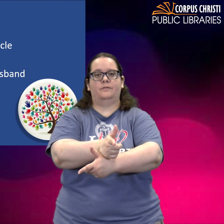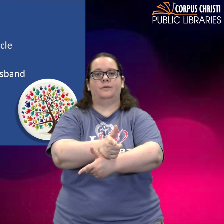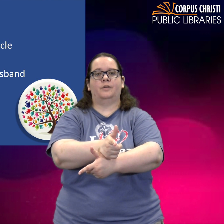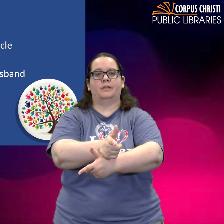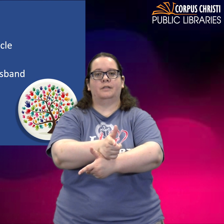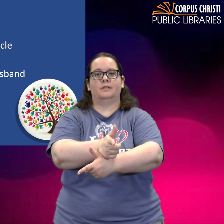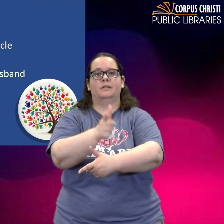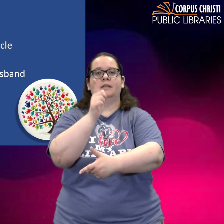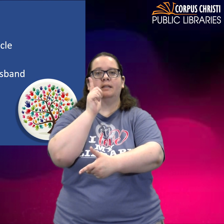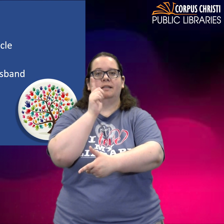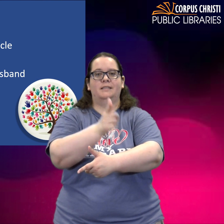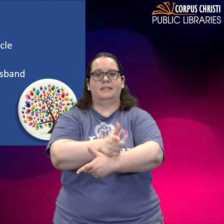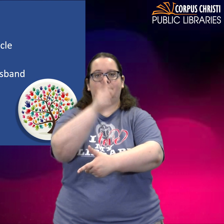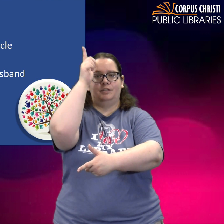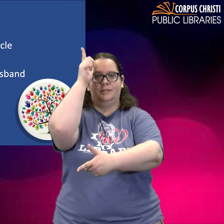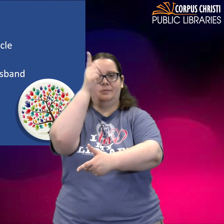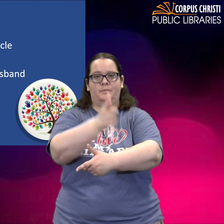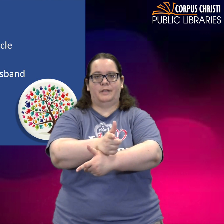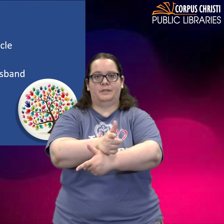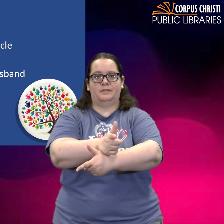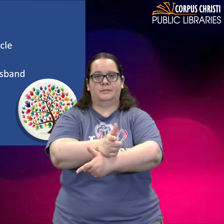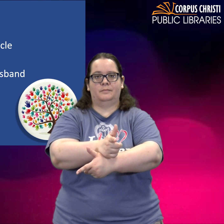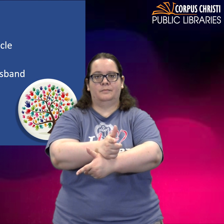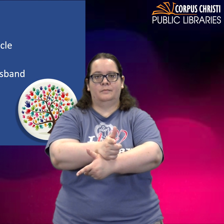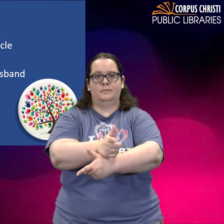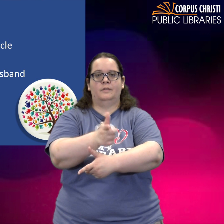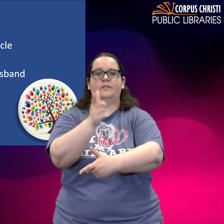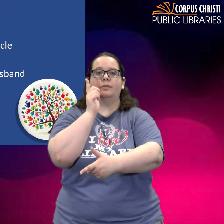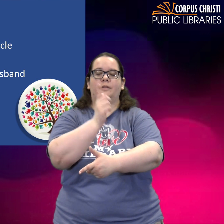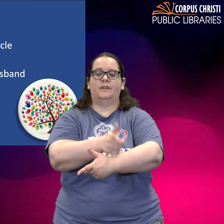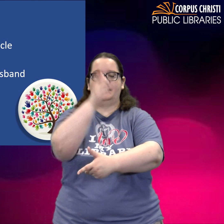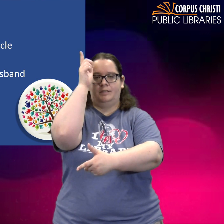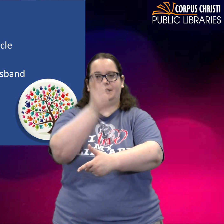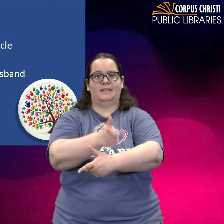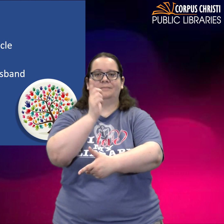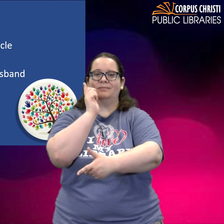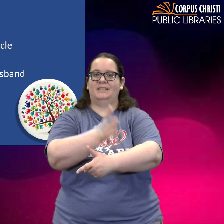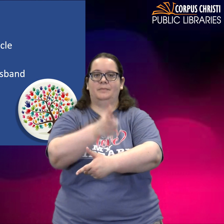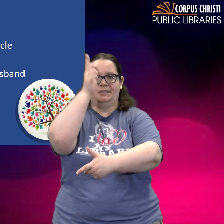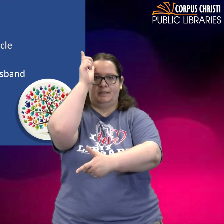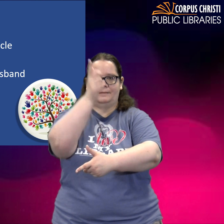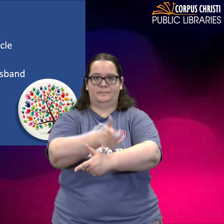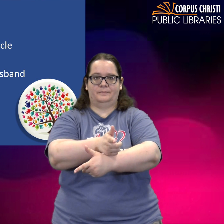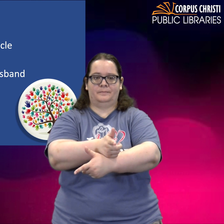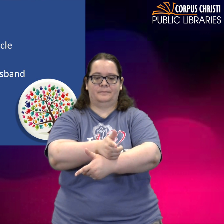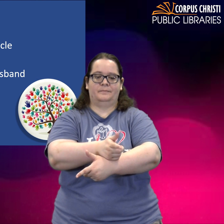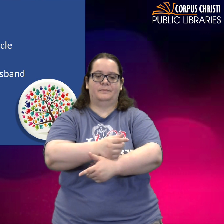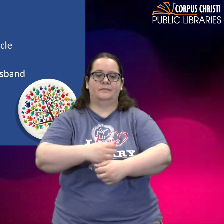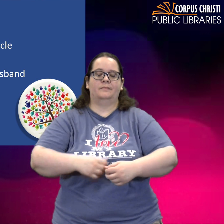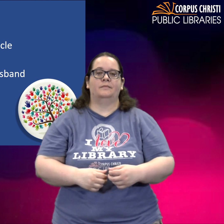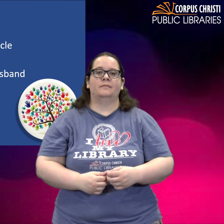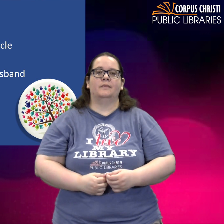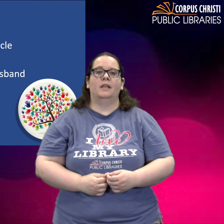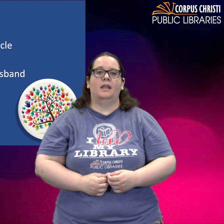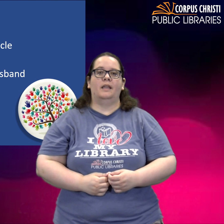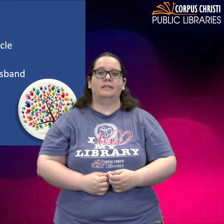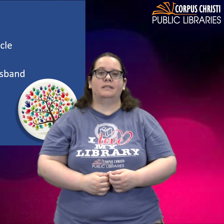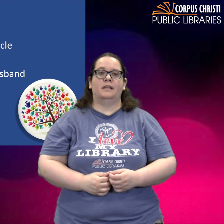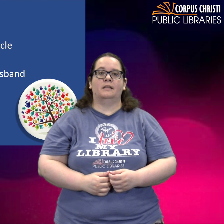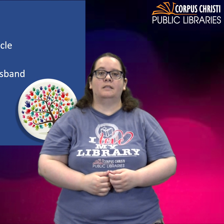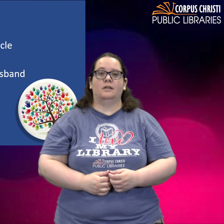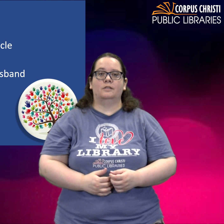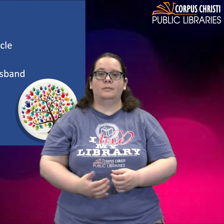for brother. Sister, brother. If you do it real fast, you can just say siblings. Aunt and uncle,